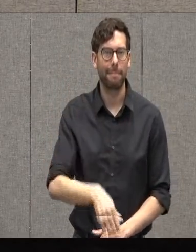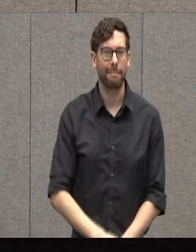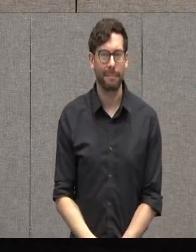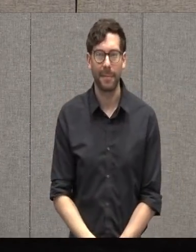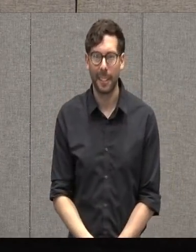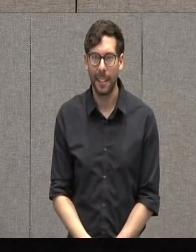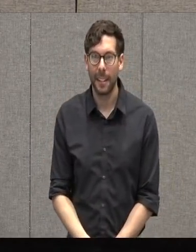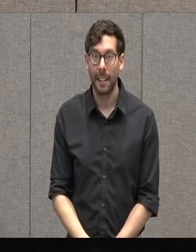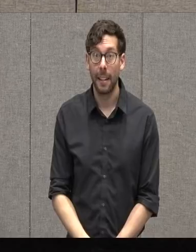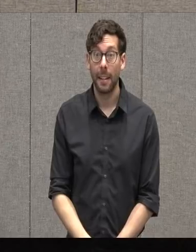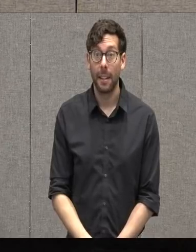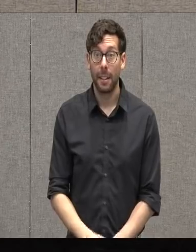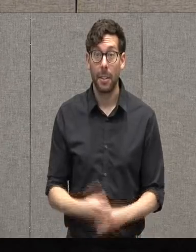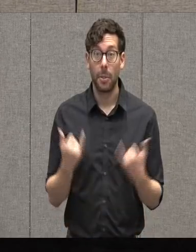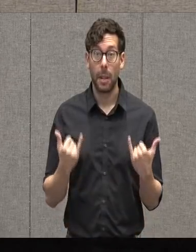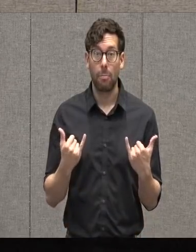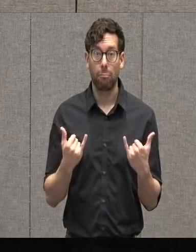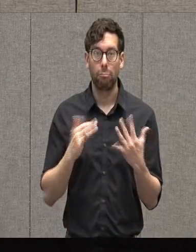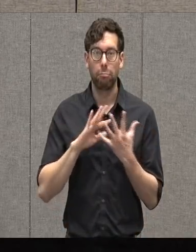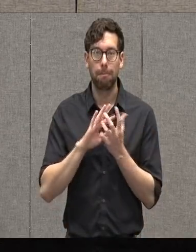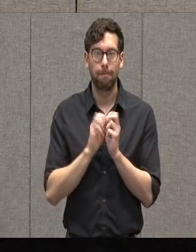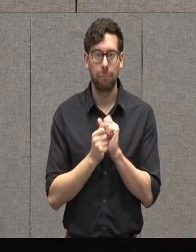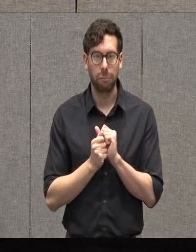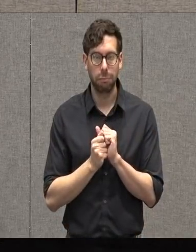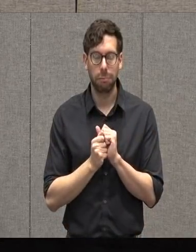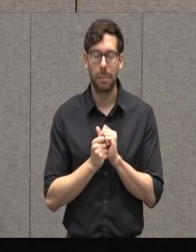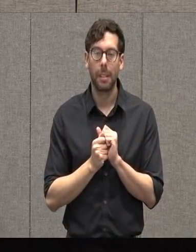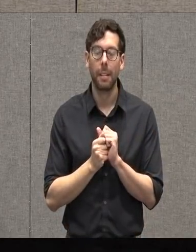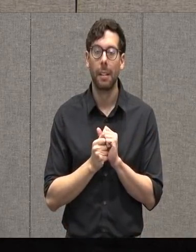I'm gonna take one, crumble it up.